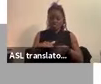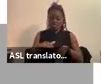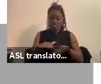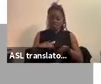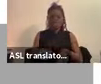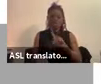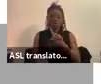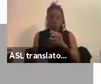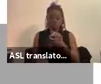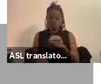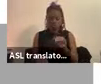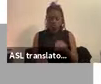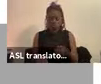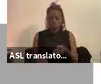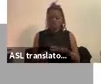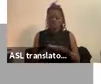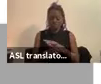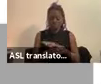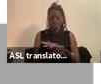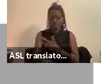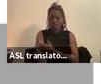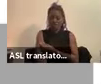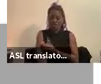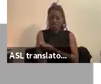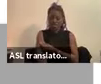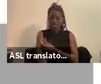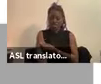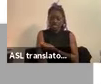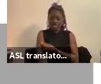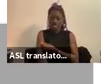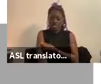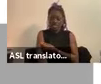population becoming infected with covid-19.